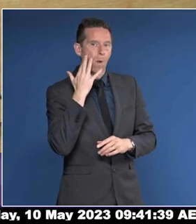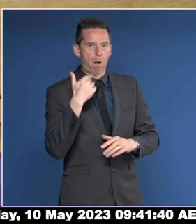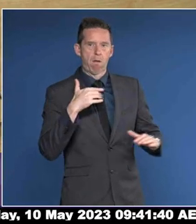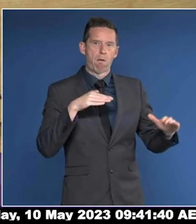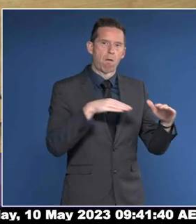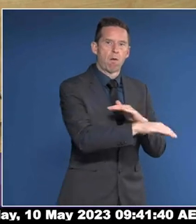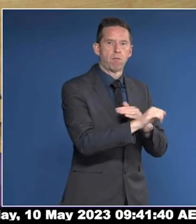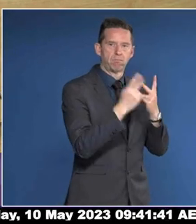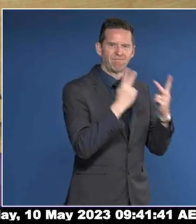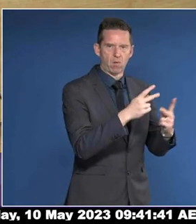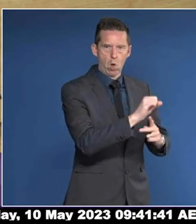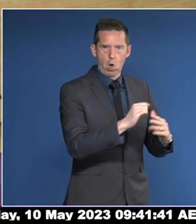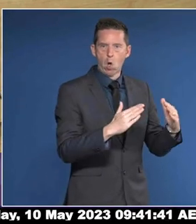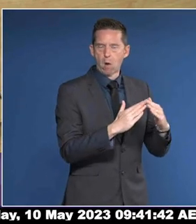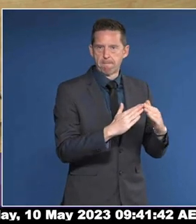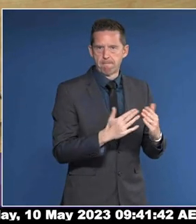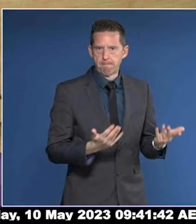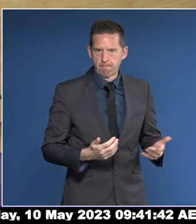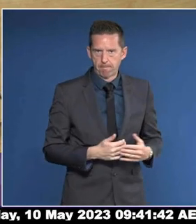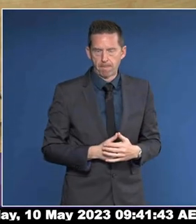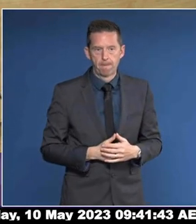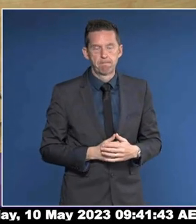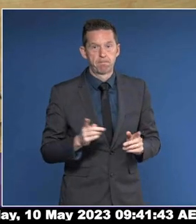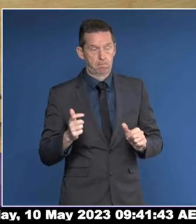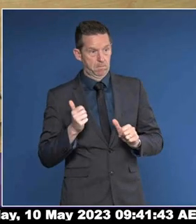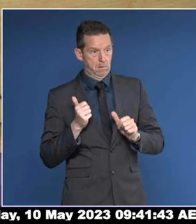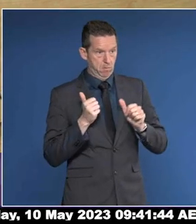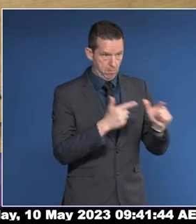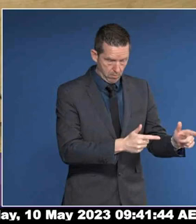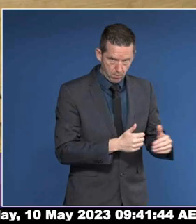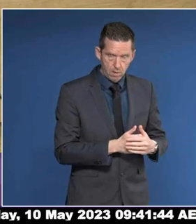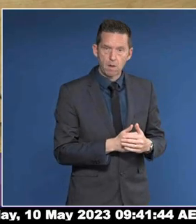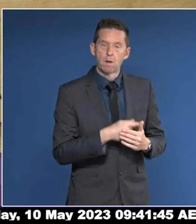Mm-hmm. MS EASTMAN: And the facts record that there was an interview with